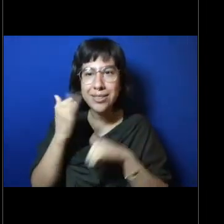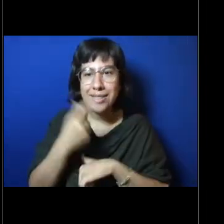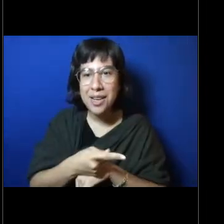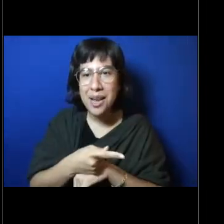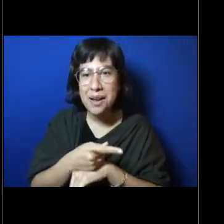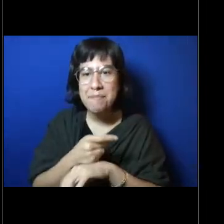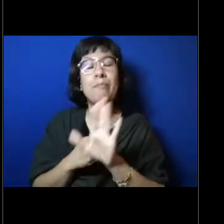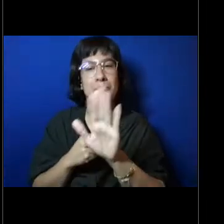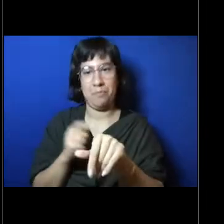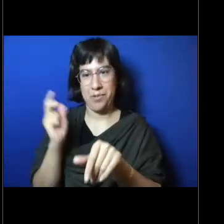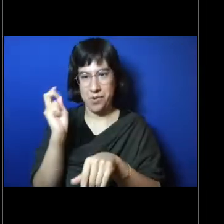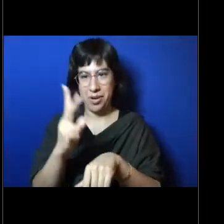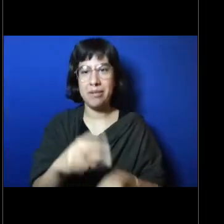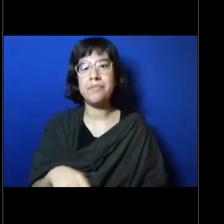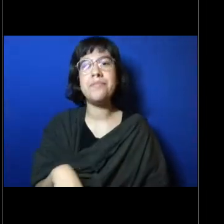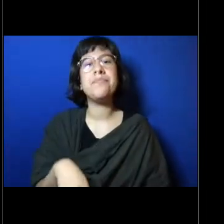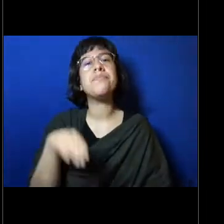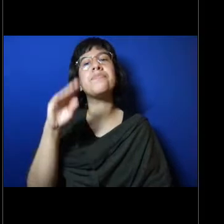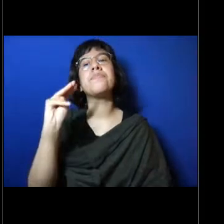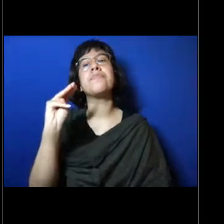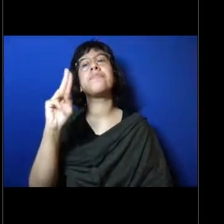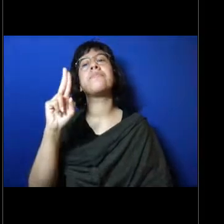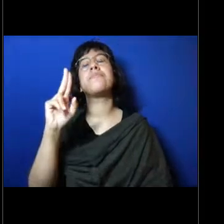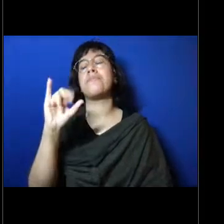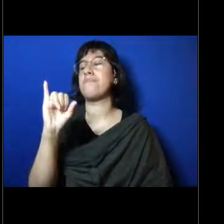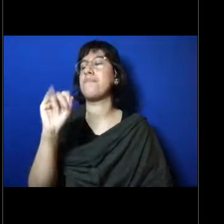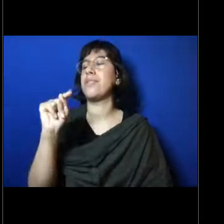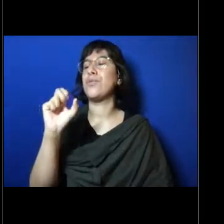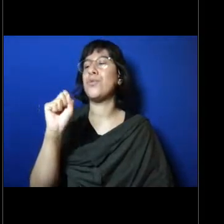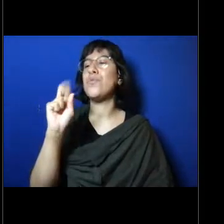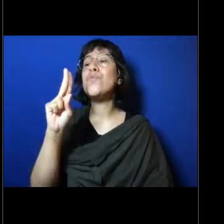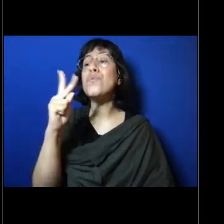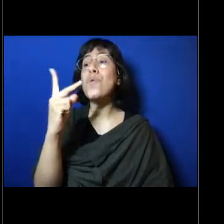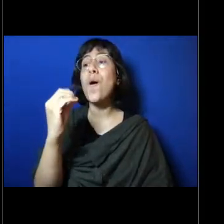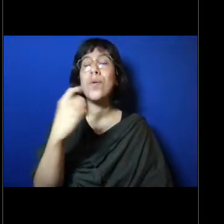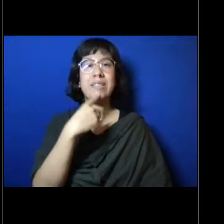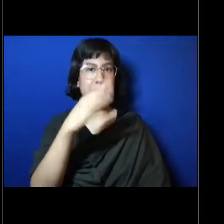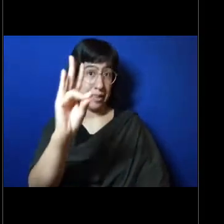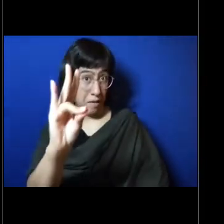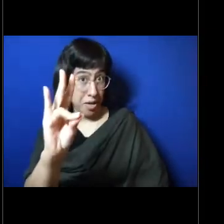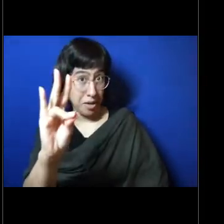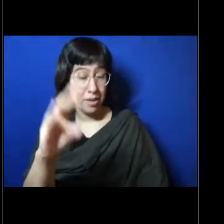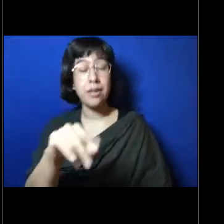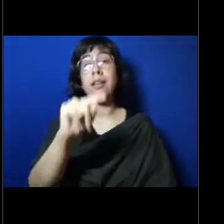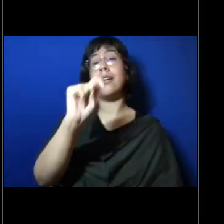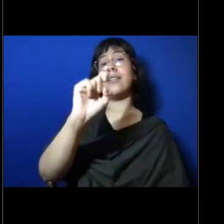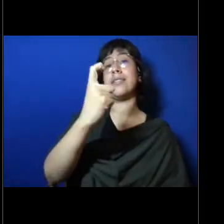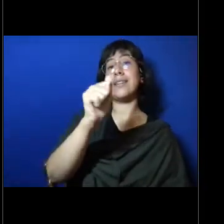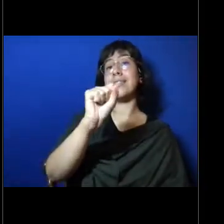Okay. So Mitsuko says maybe seven species. Texas says six.